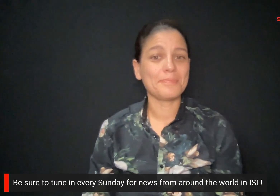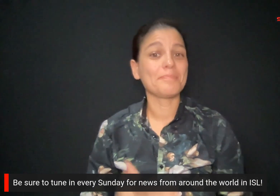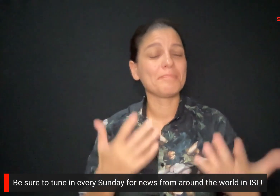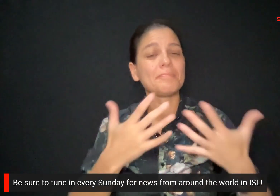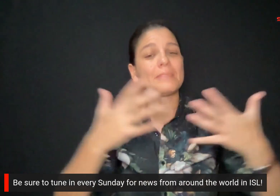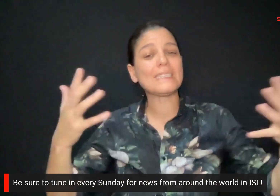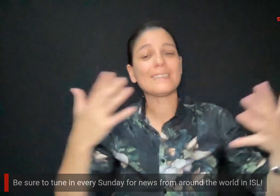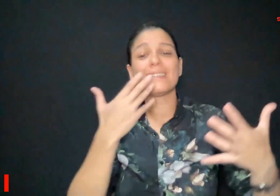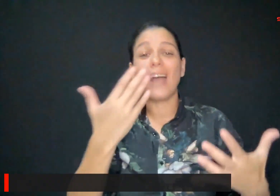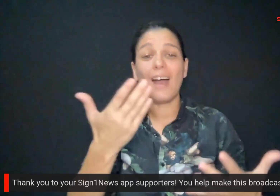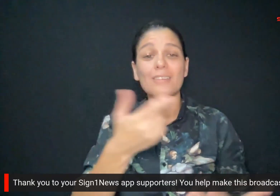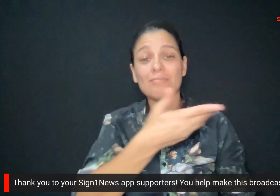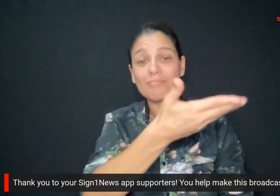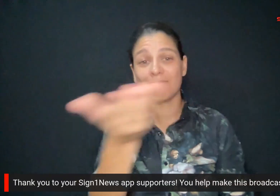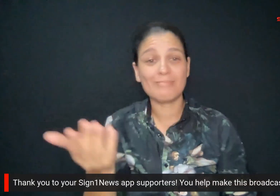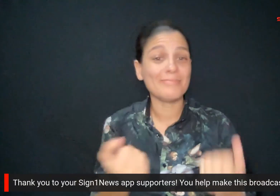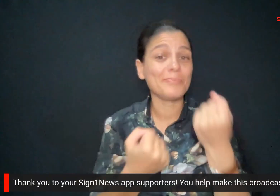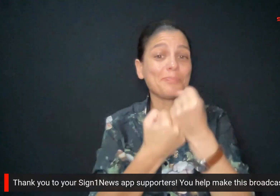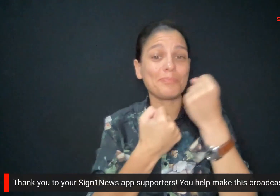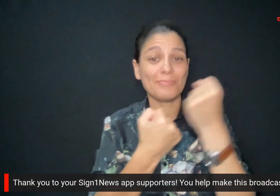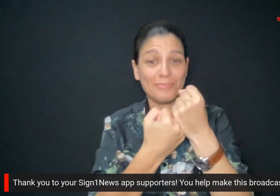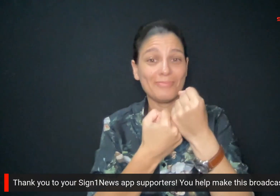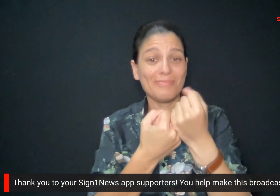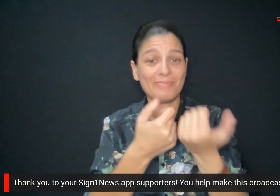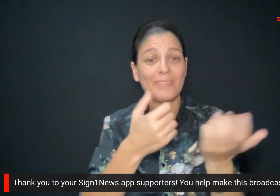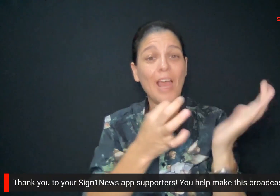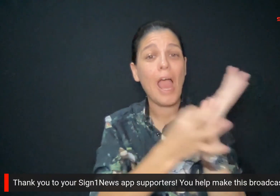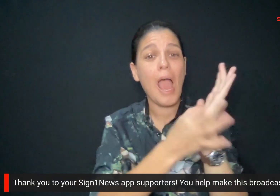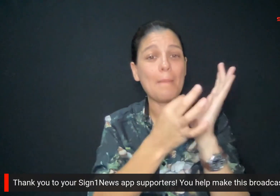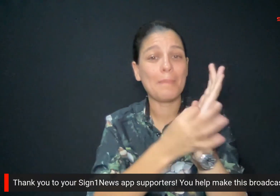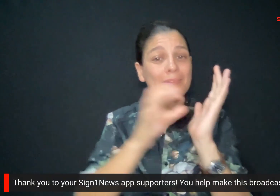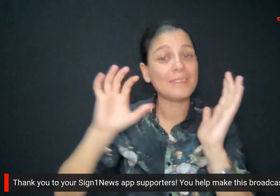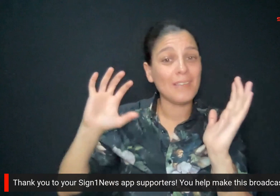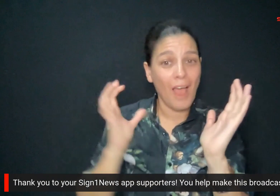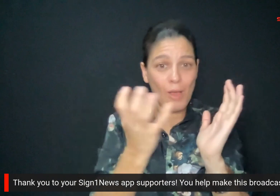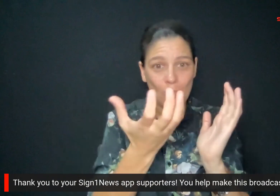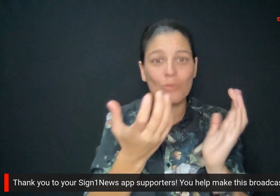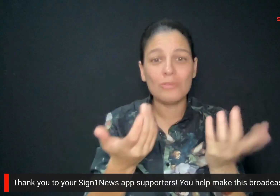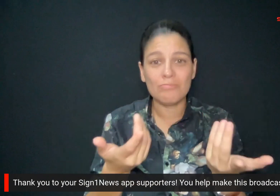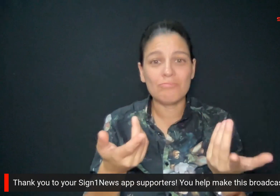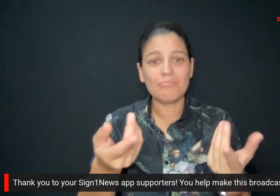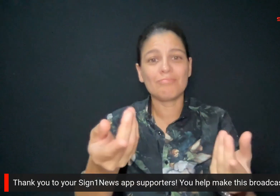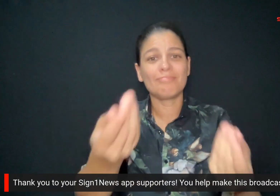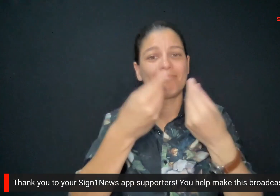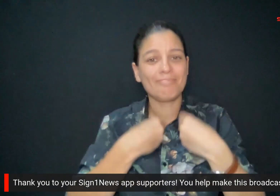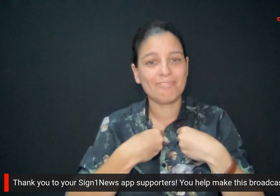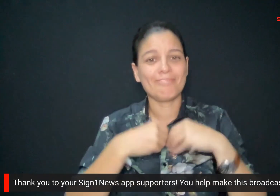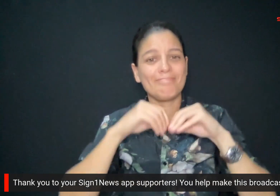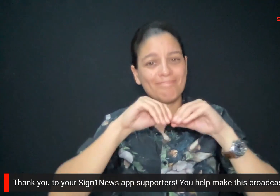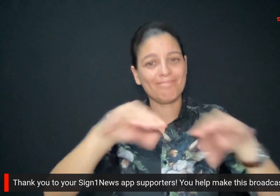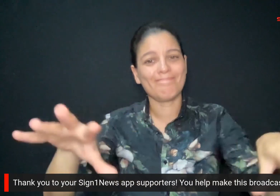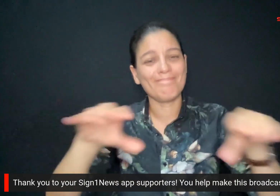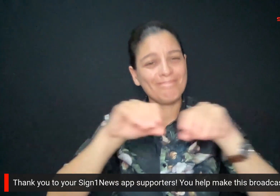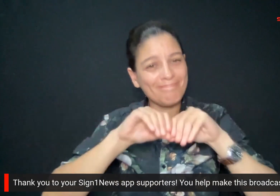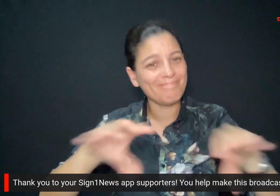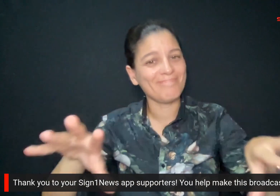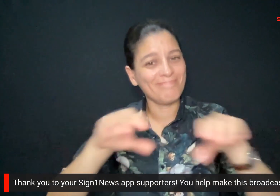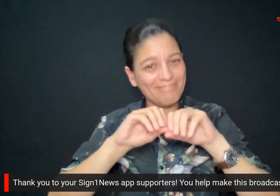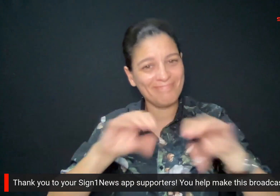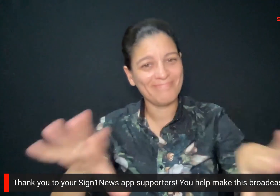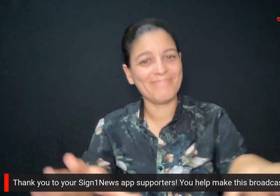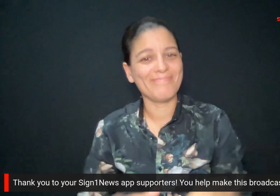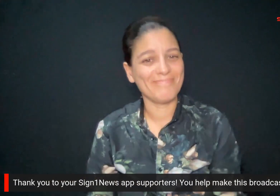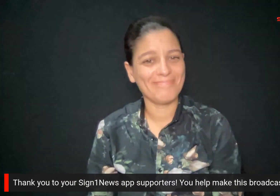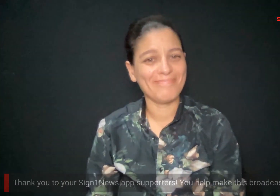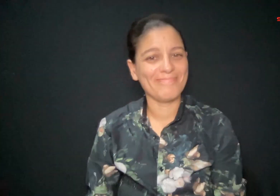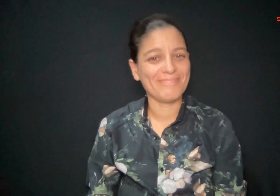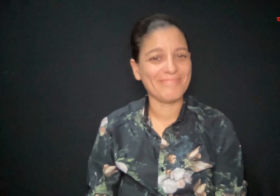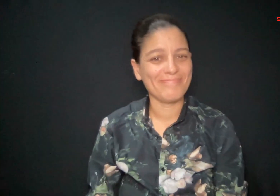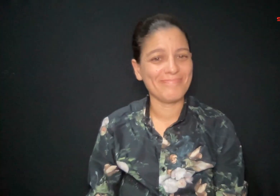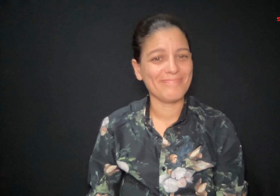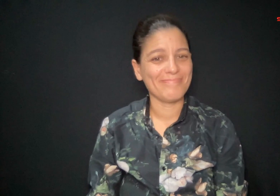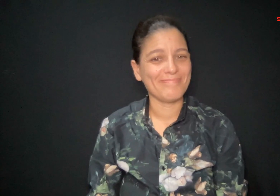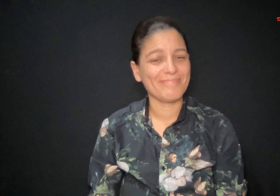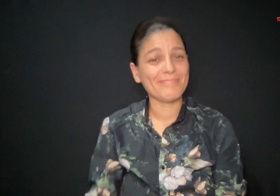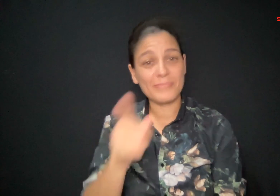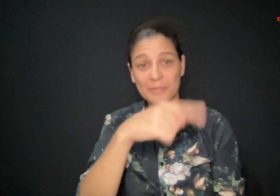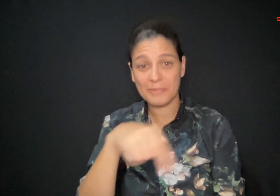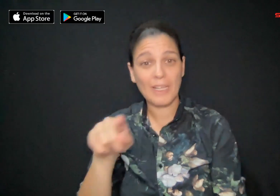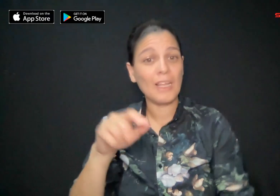big thank you to our Sign1News app supporters you help make this broadcast happen you can